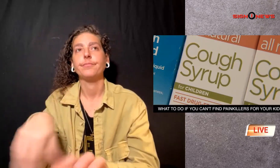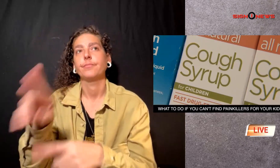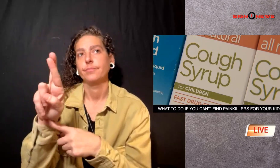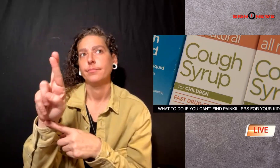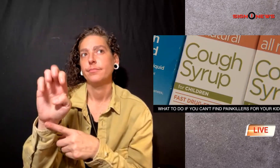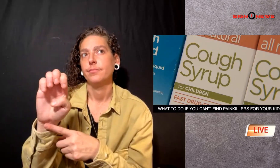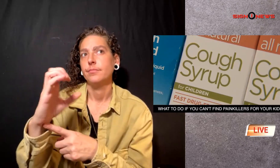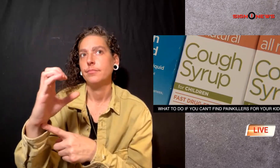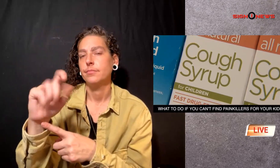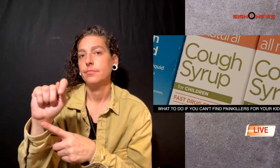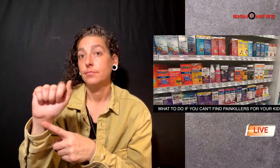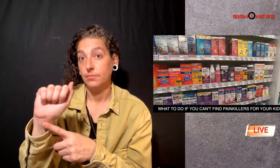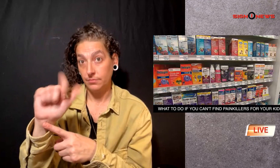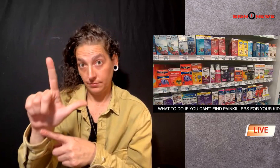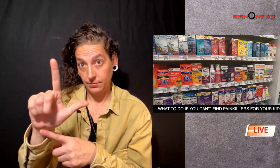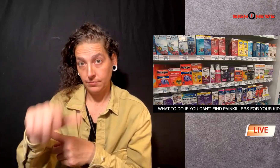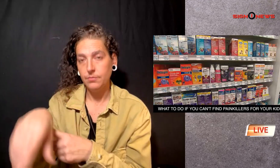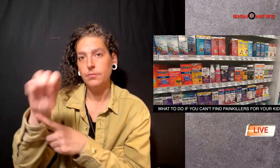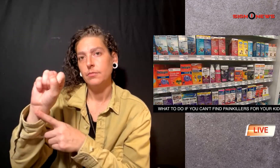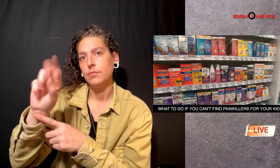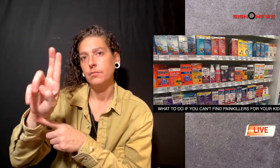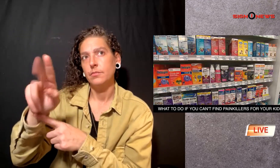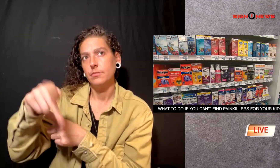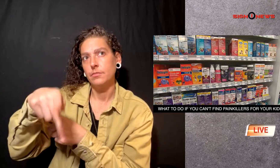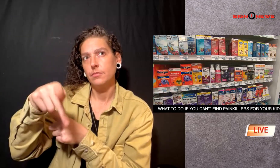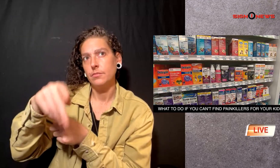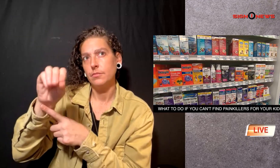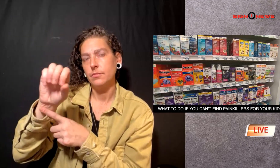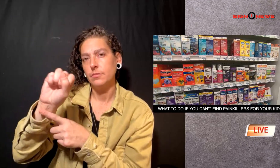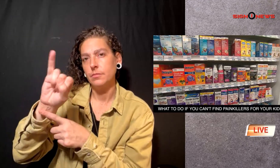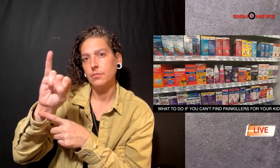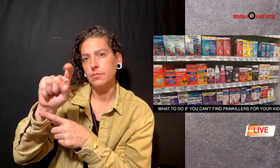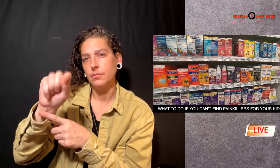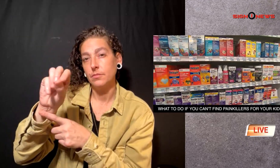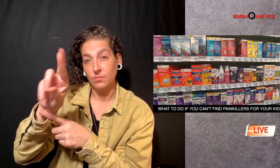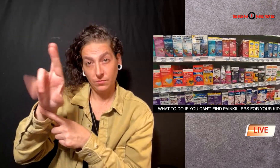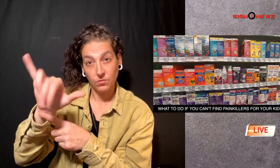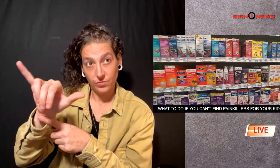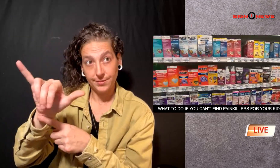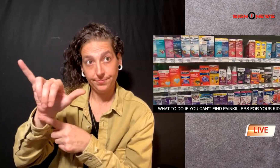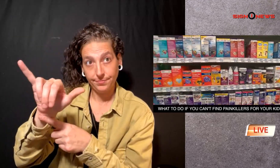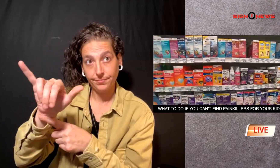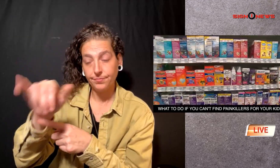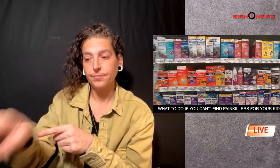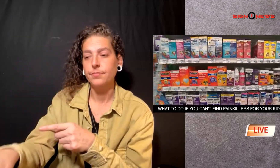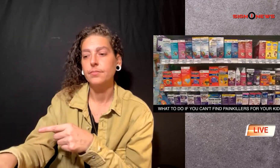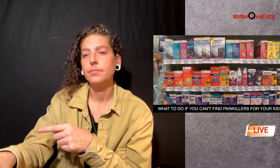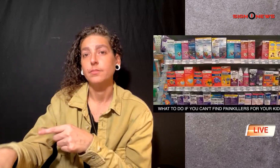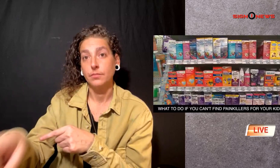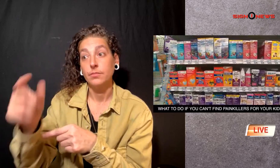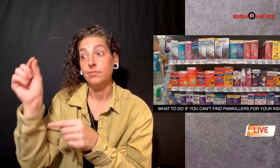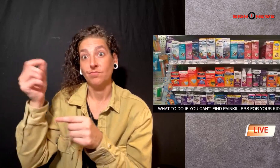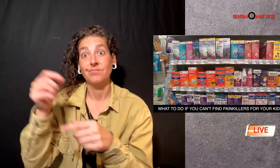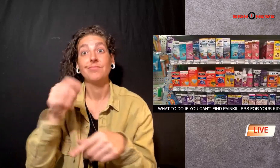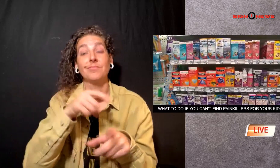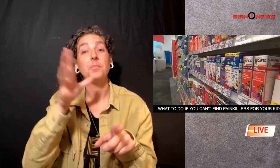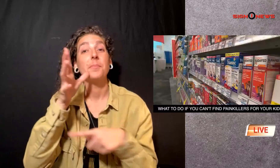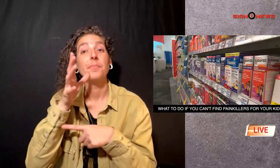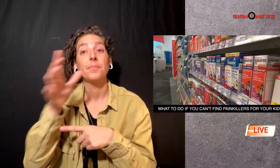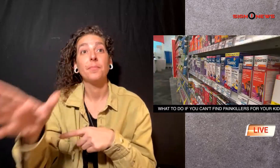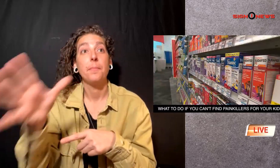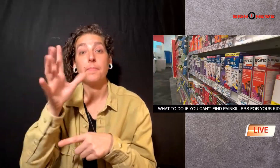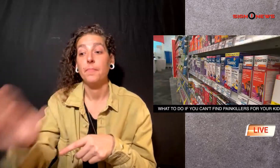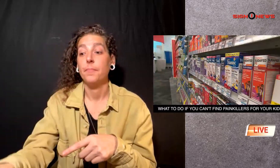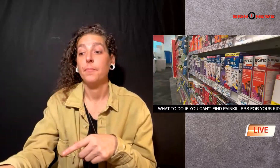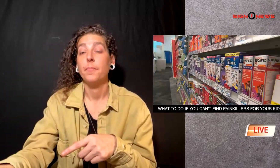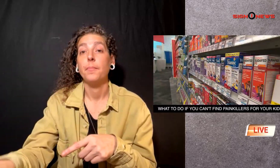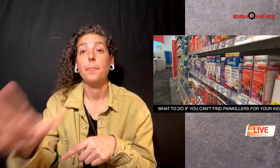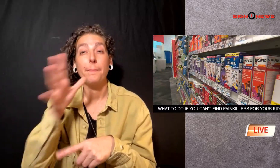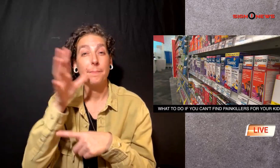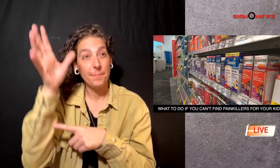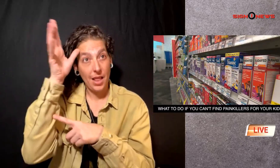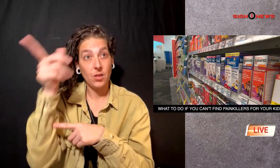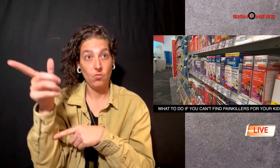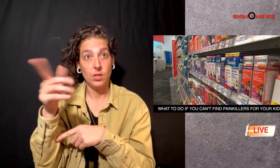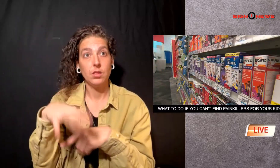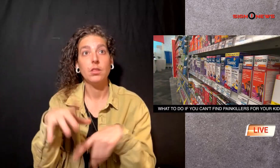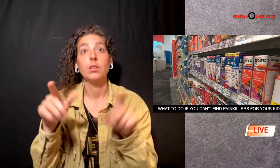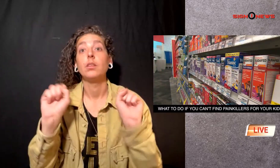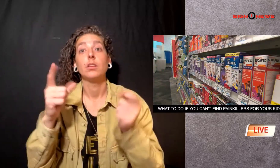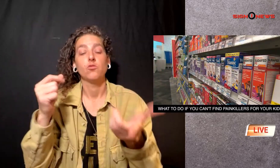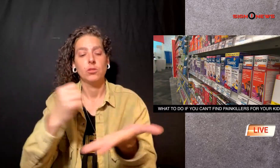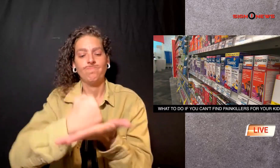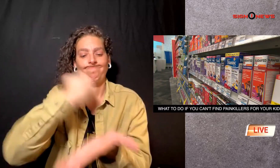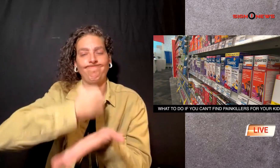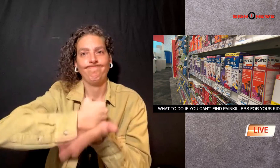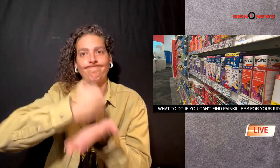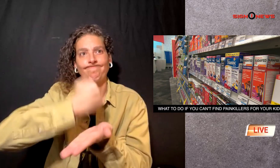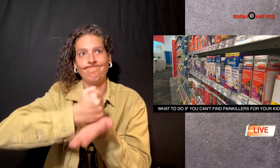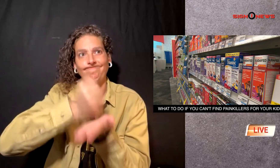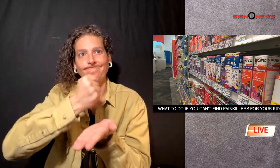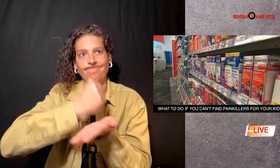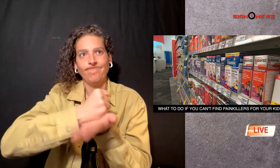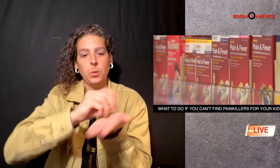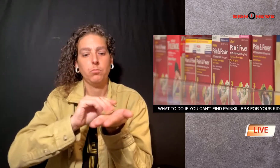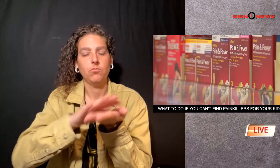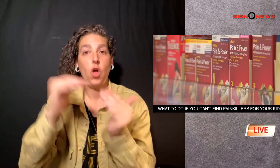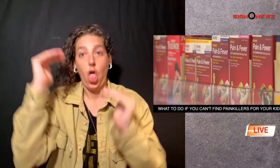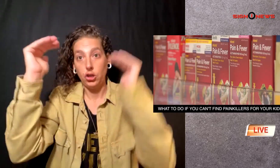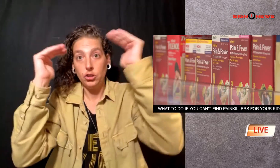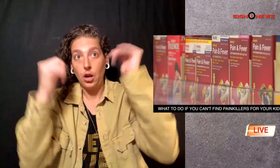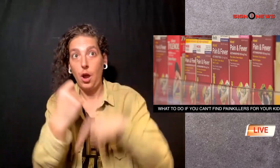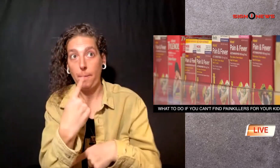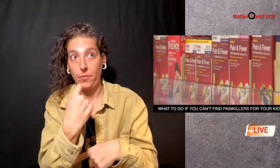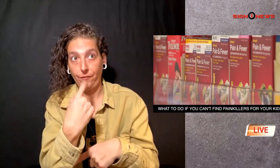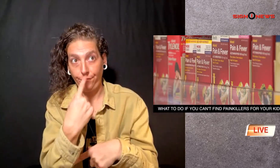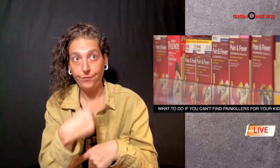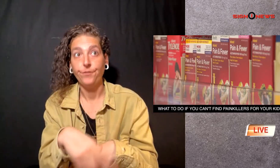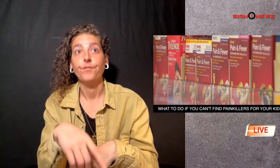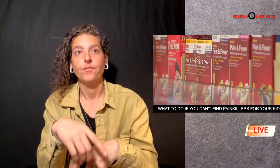like a rectal suppository parents can crush of an adult ibuprofen or